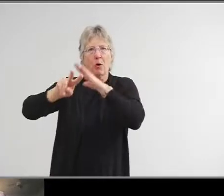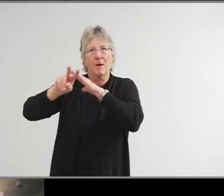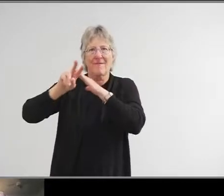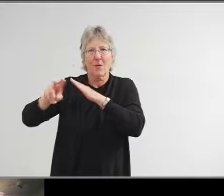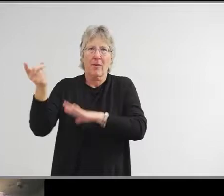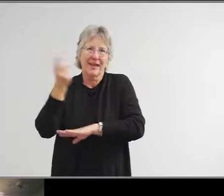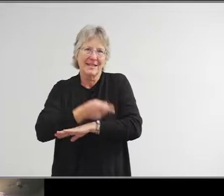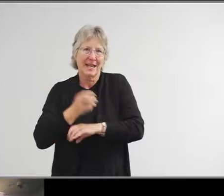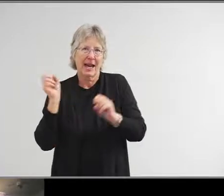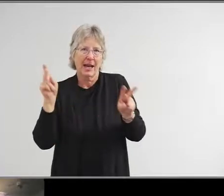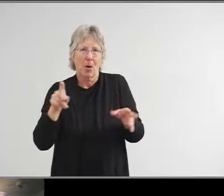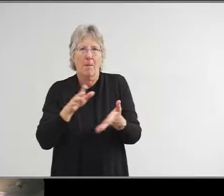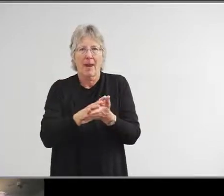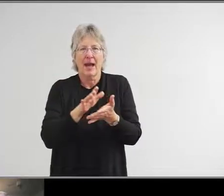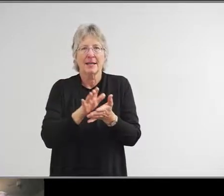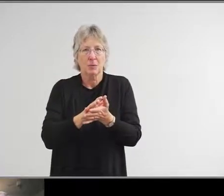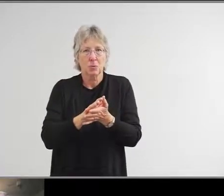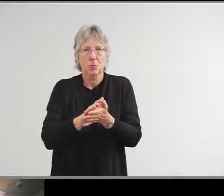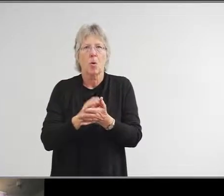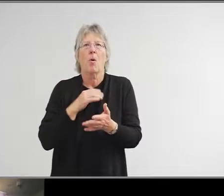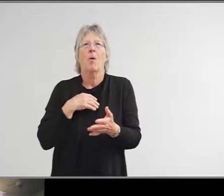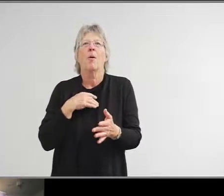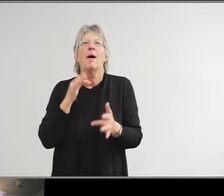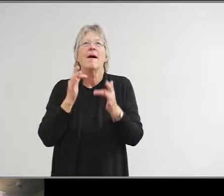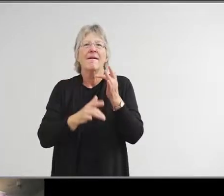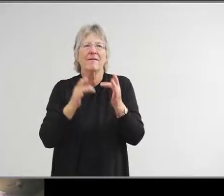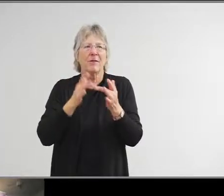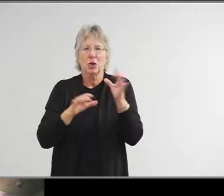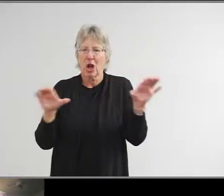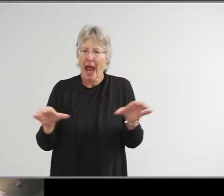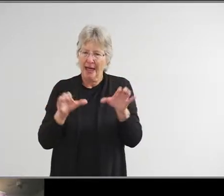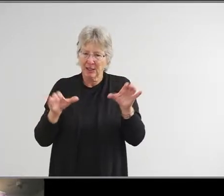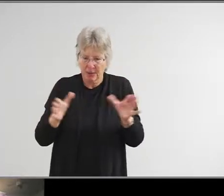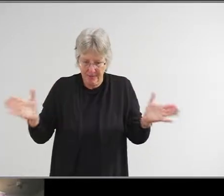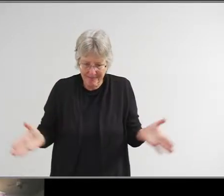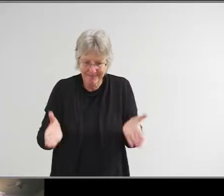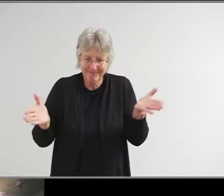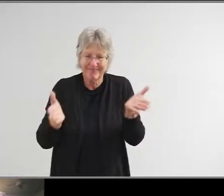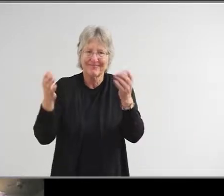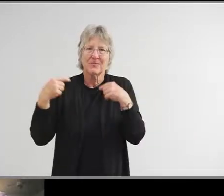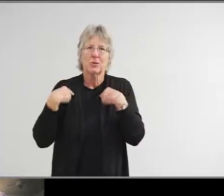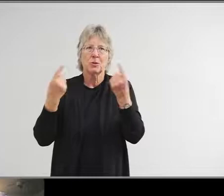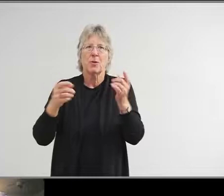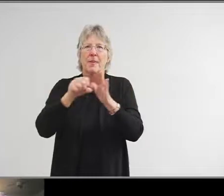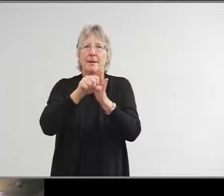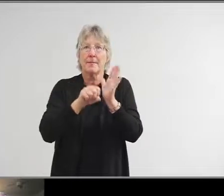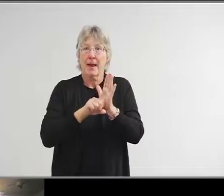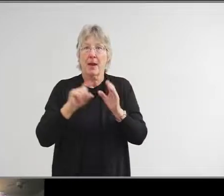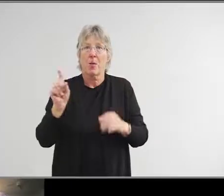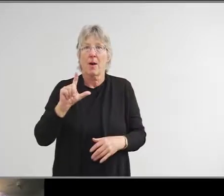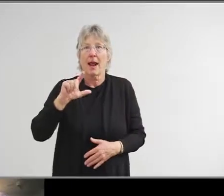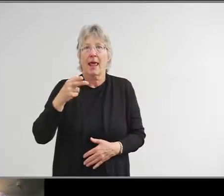For two activities have been prominent throughout the semester in where Lakewood students can participate in virtual activities